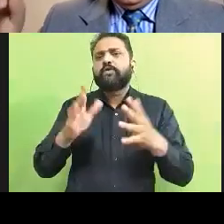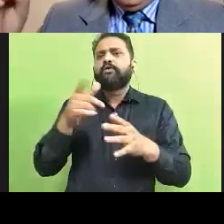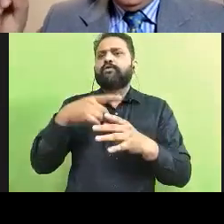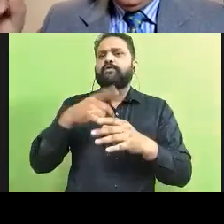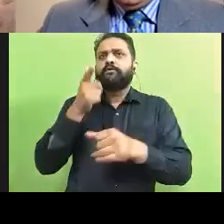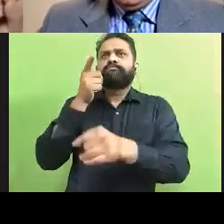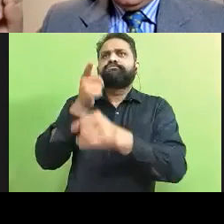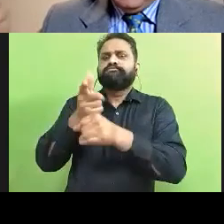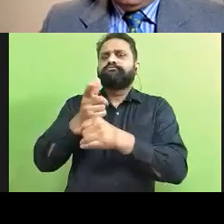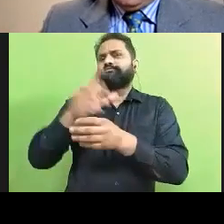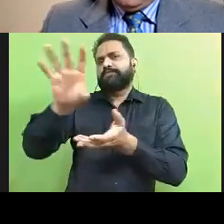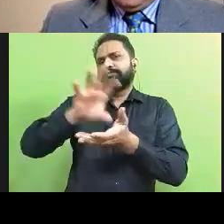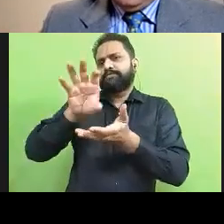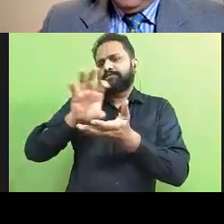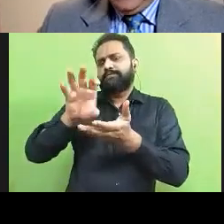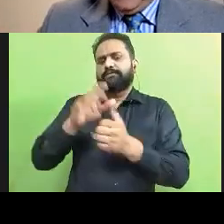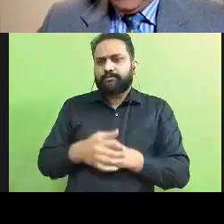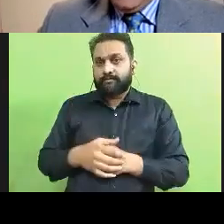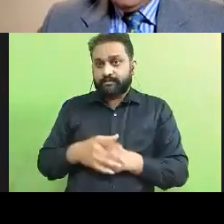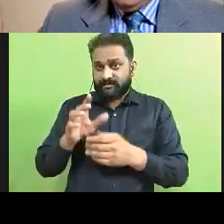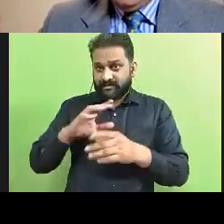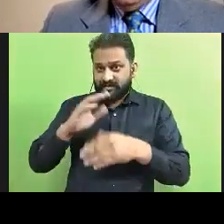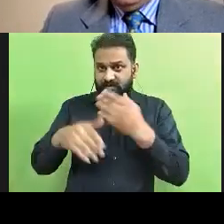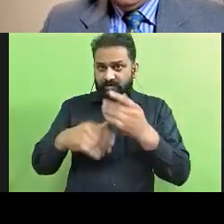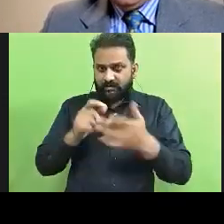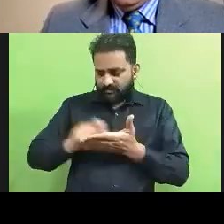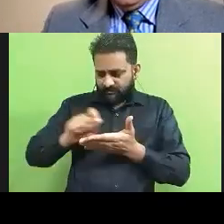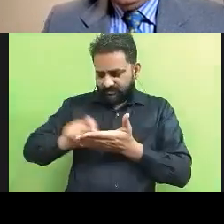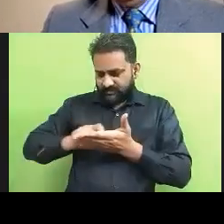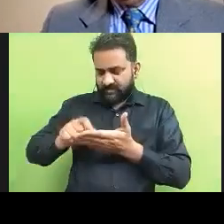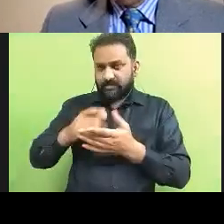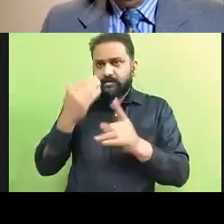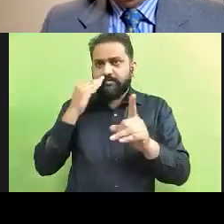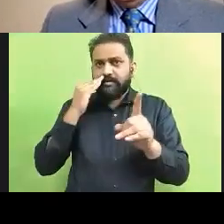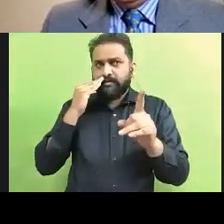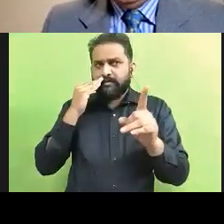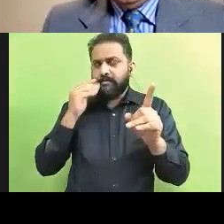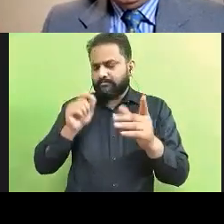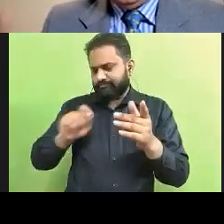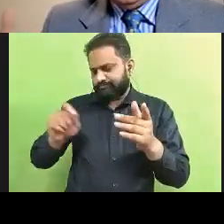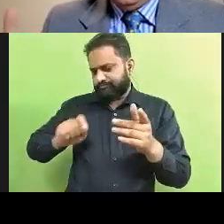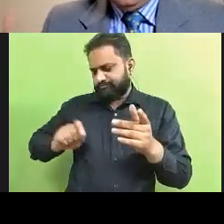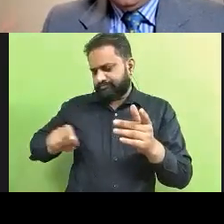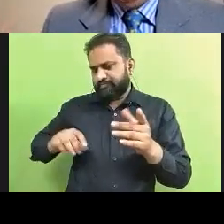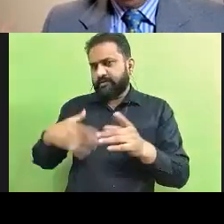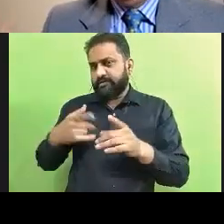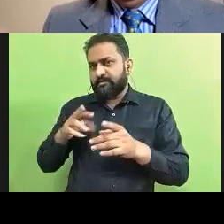immediately after that when you are writing the events put a reference that where is this letter